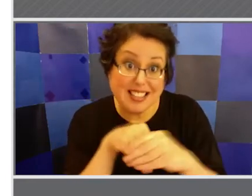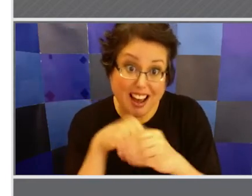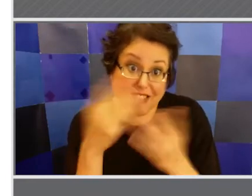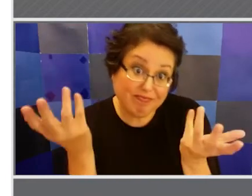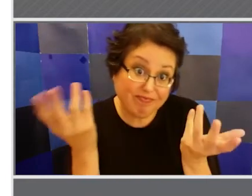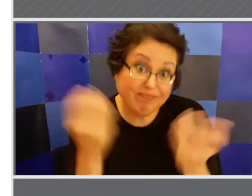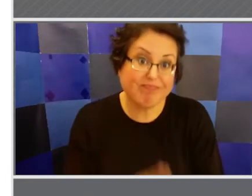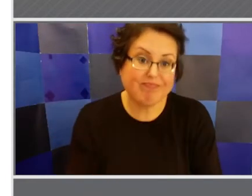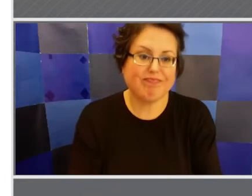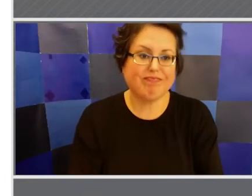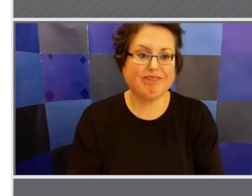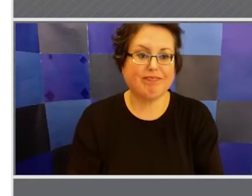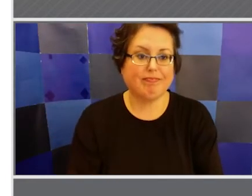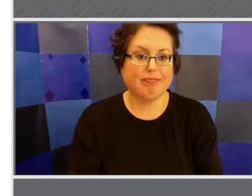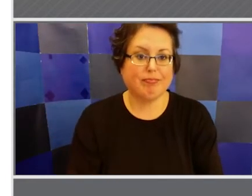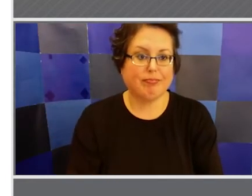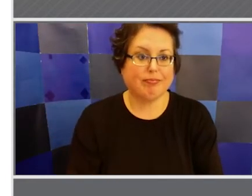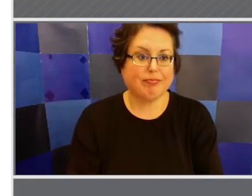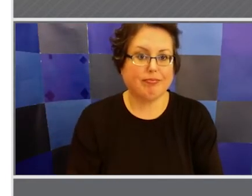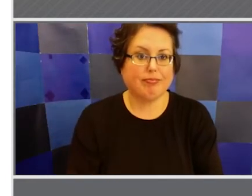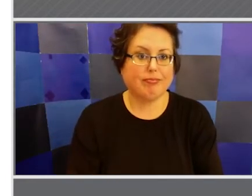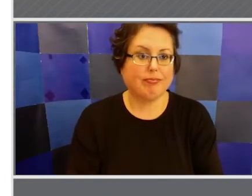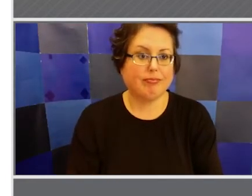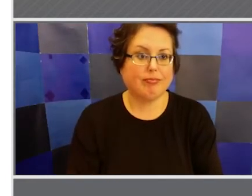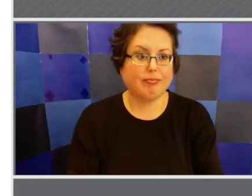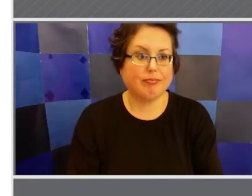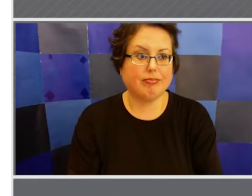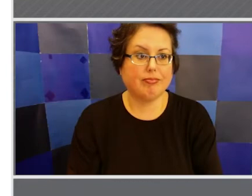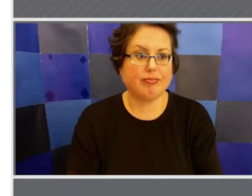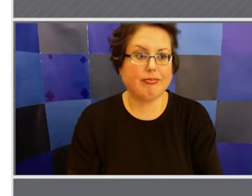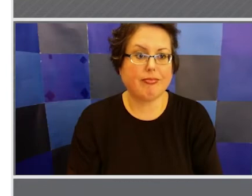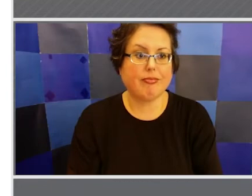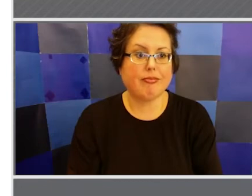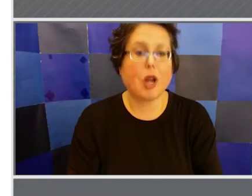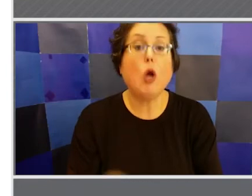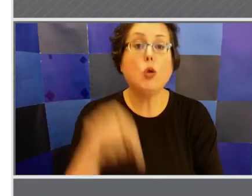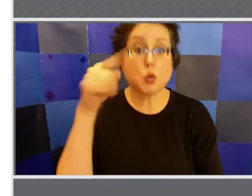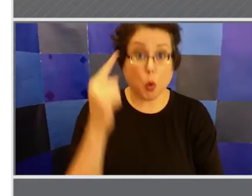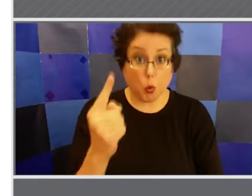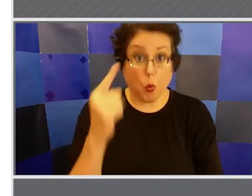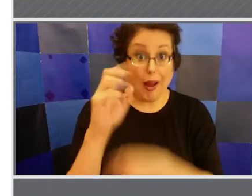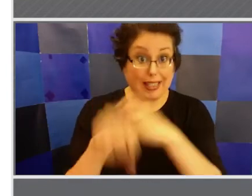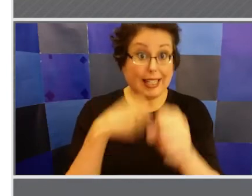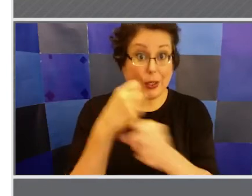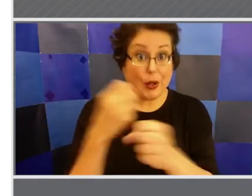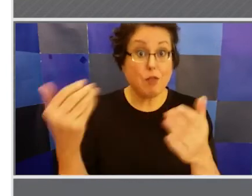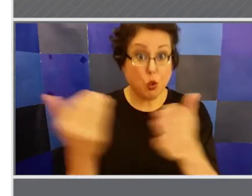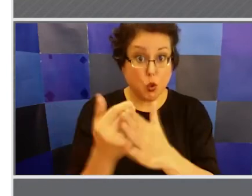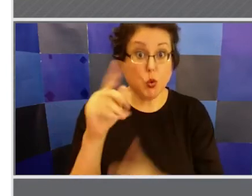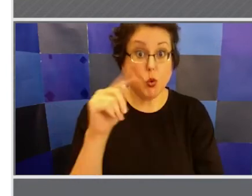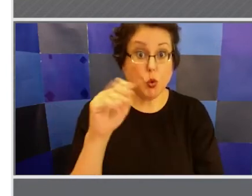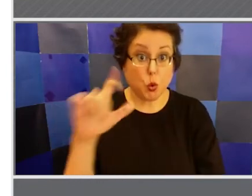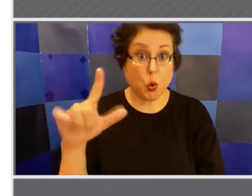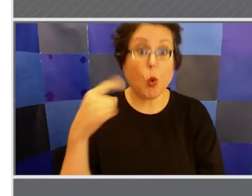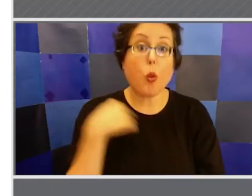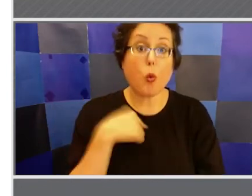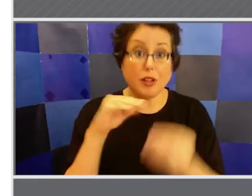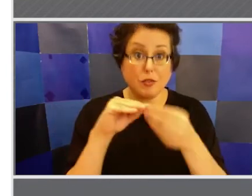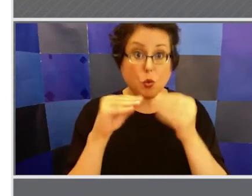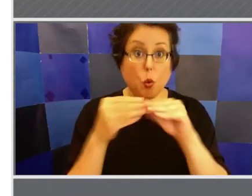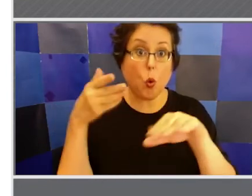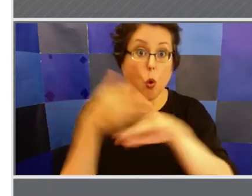So we're coming up on a year of this new tool, and we've scored a little over 1500 of those